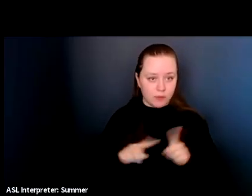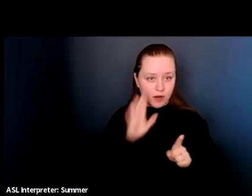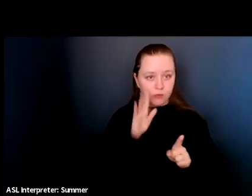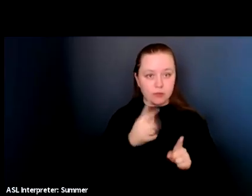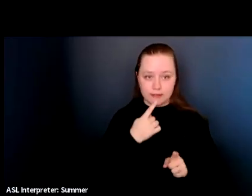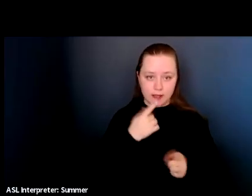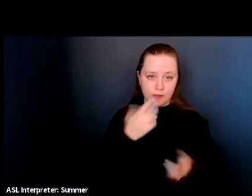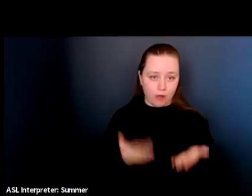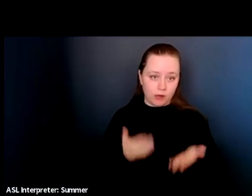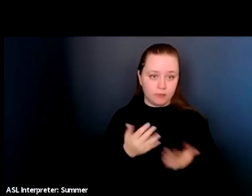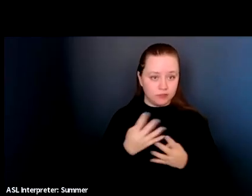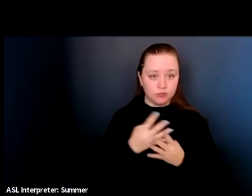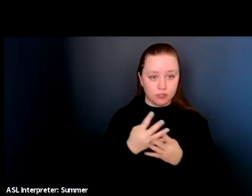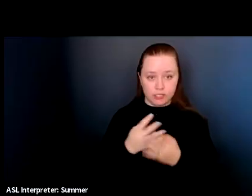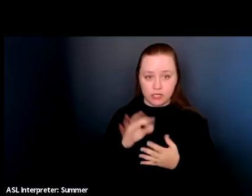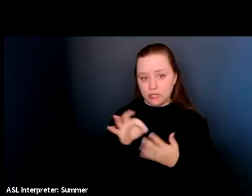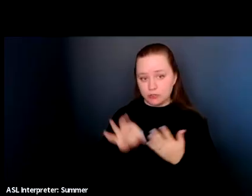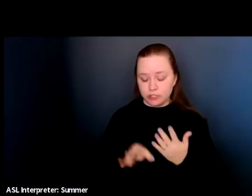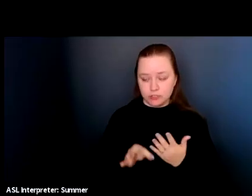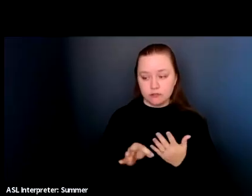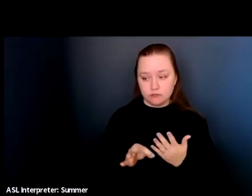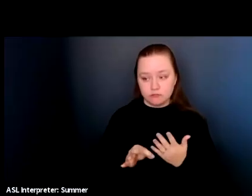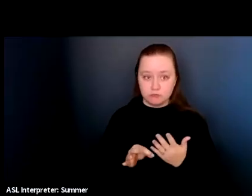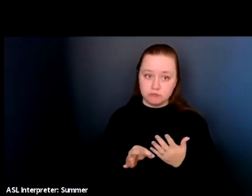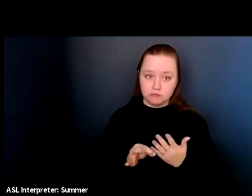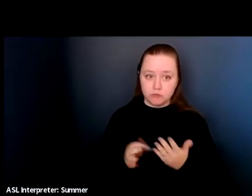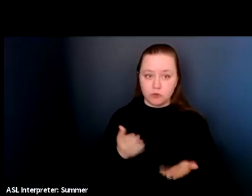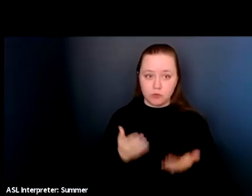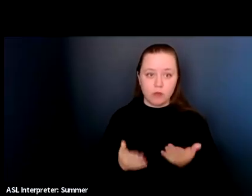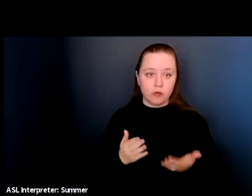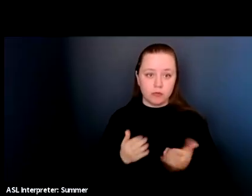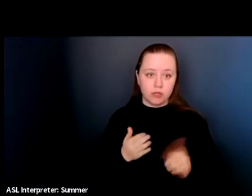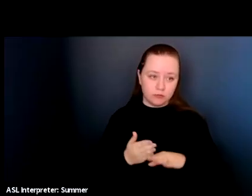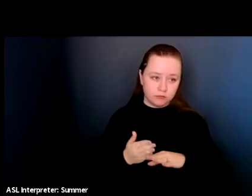the screening options are likely overly prescriptive for